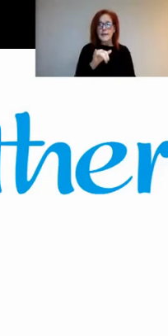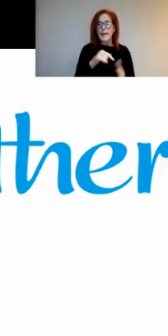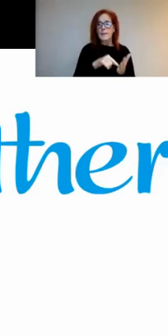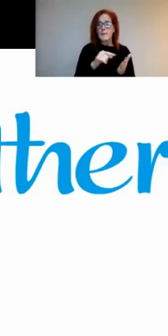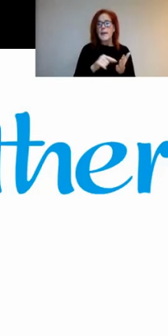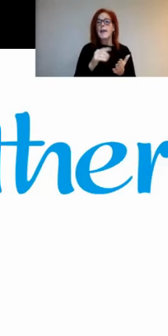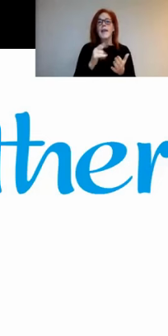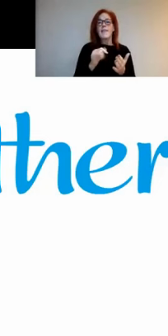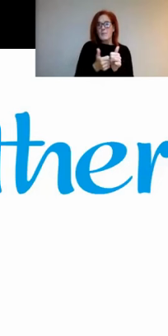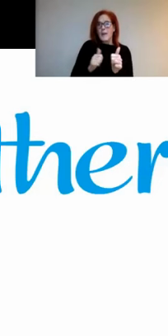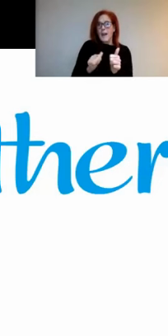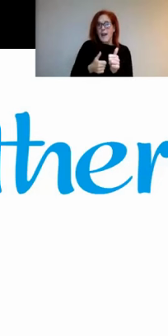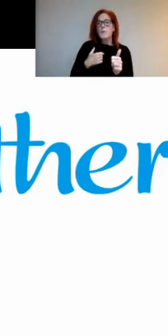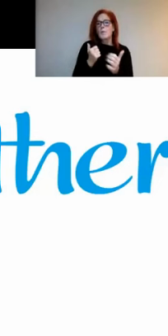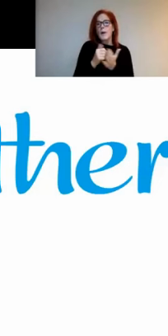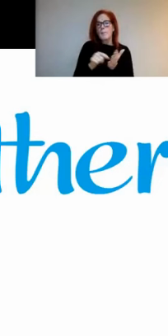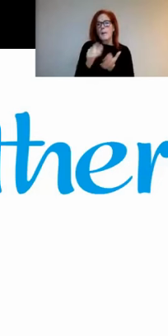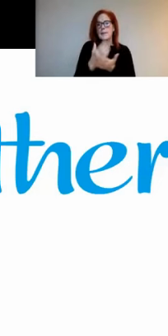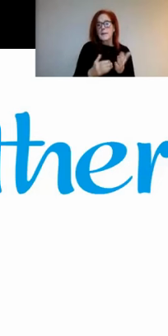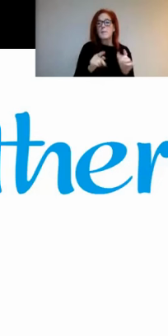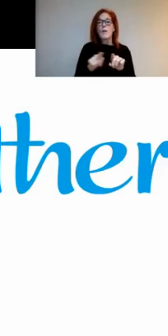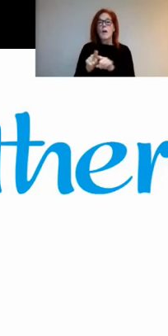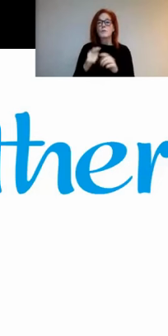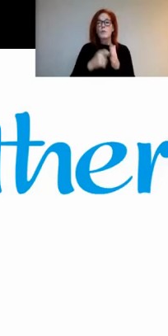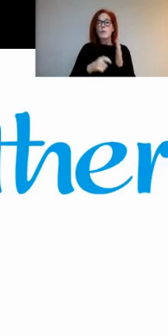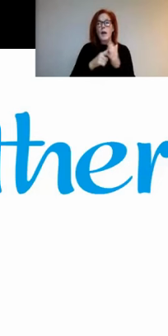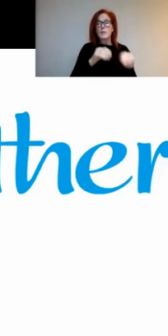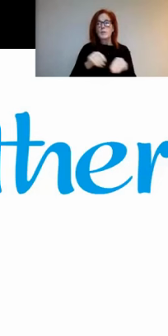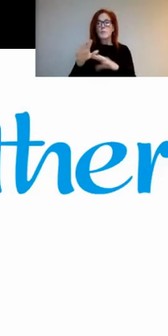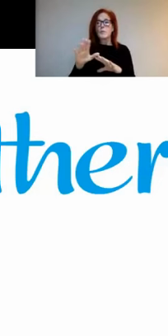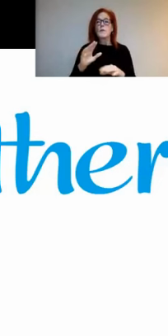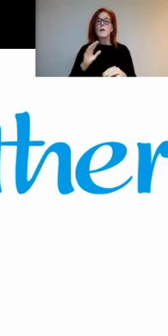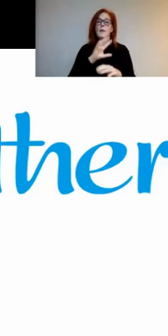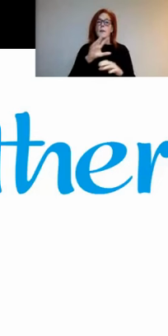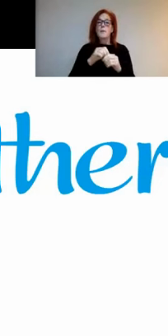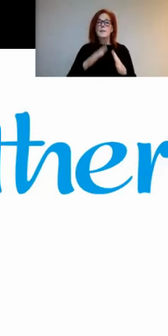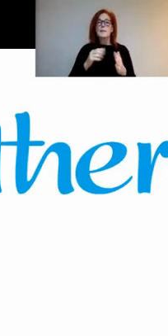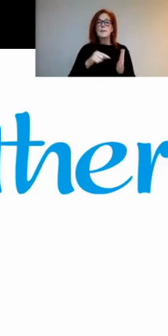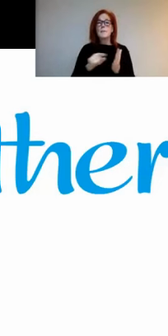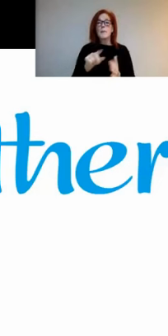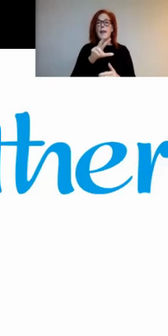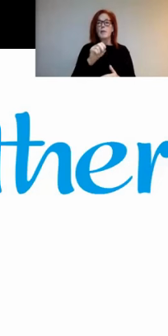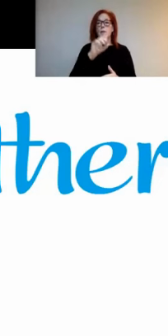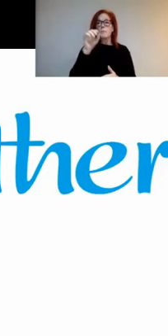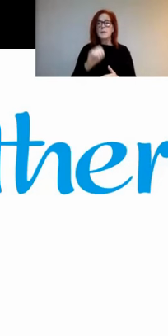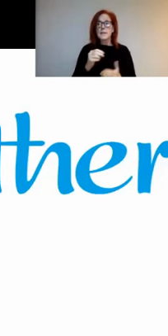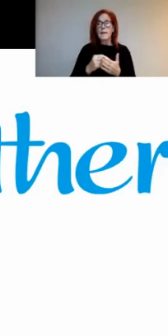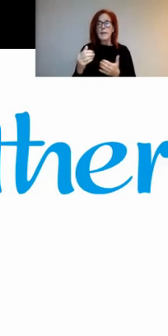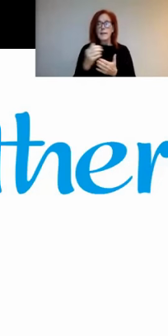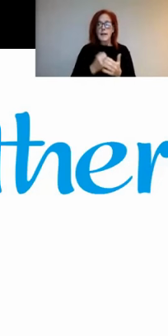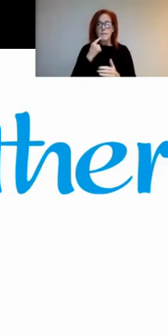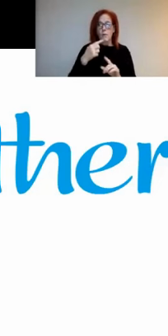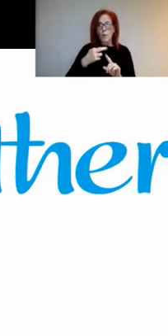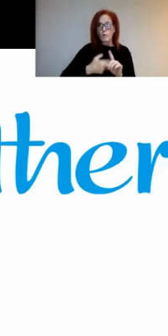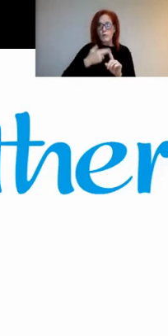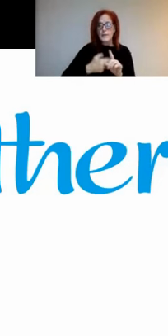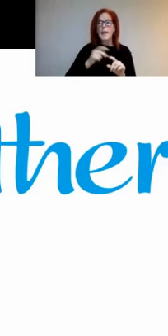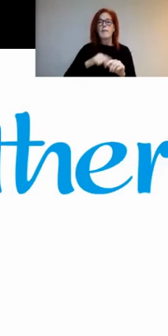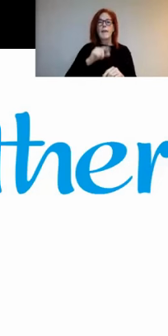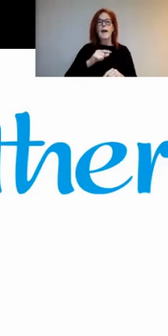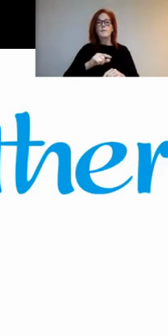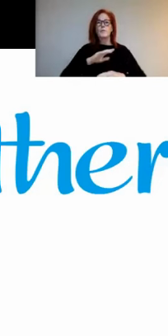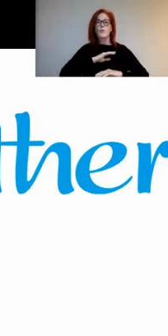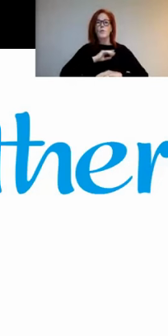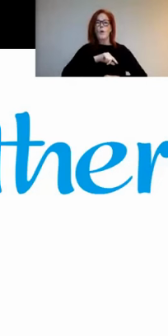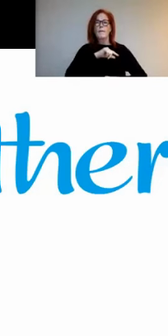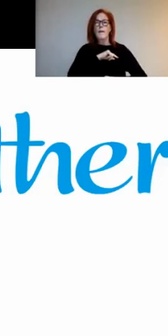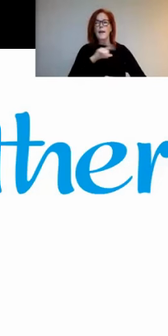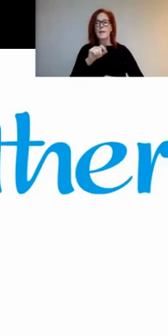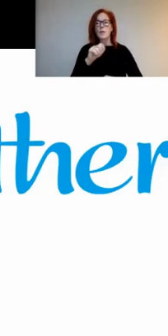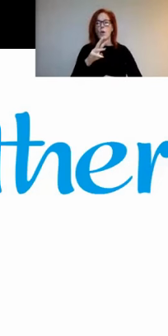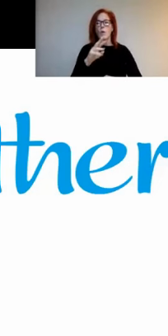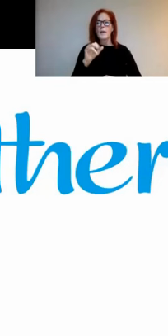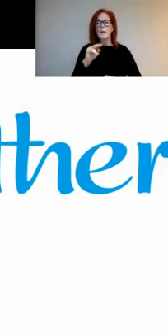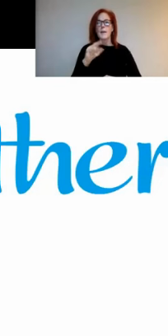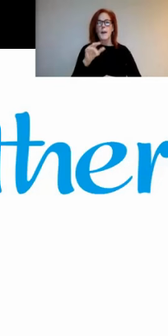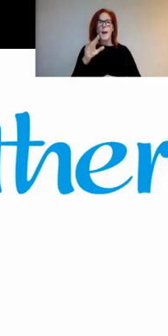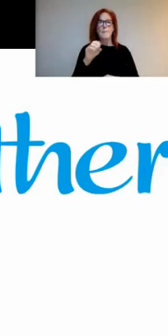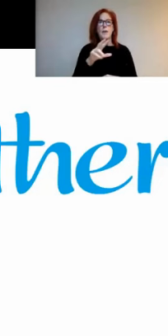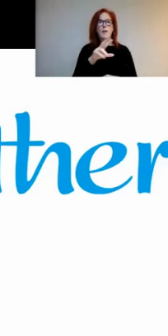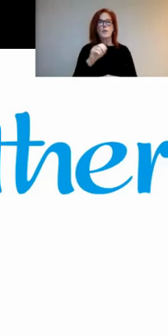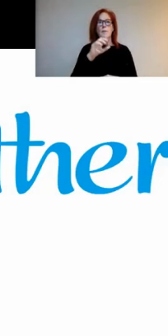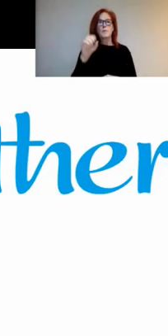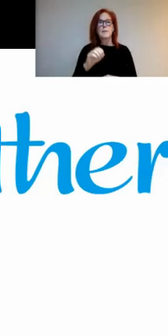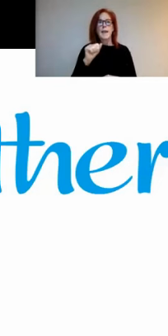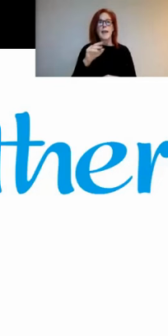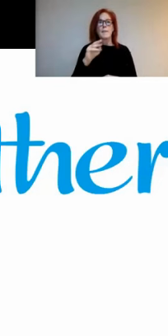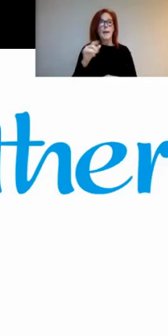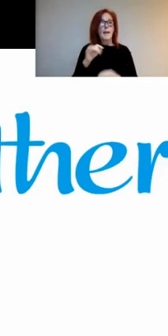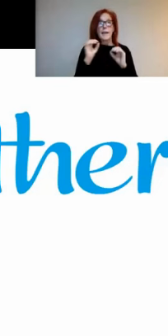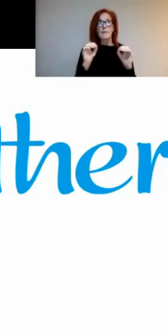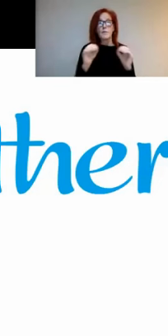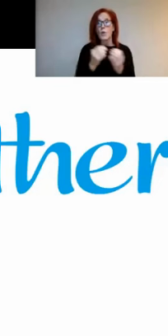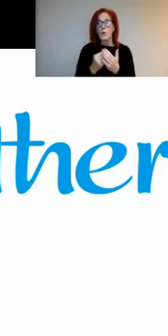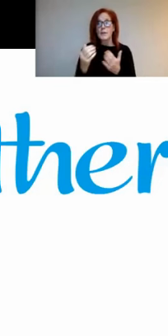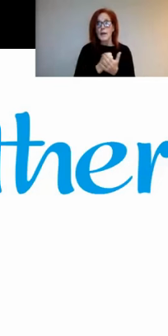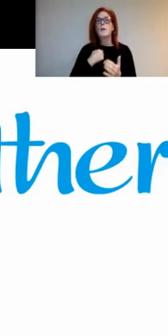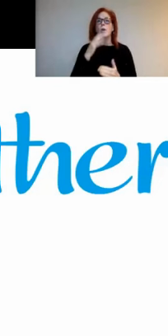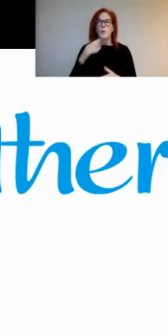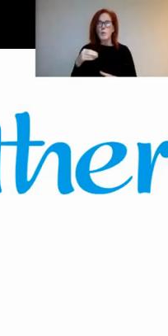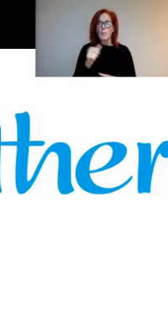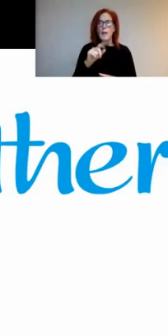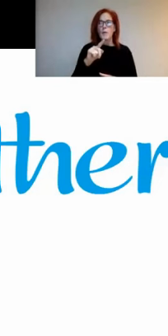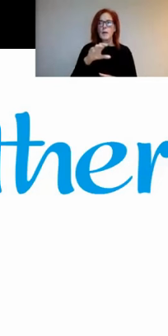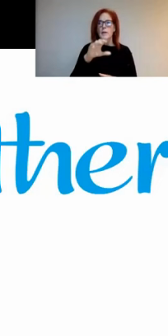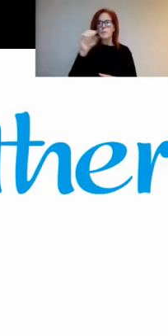We can serve -- we can provide services for one to 24 months and the services that we provide are housing search and placement, and housing stability case management. So we work with clients to locate safe and suitable housing, and then work with them ongoing to become sustainable in their housing by connecting them to other resources and helping them identify a way to afford housing ongoing.